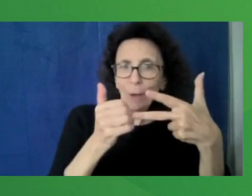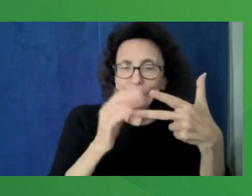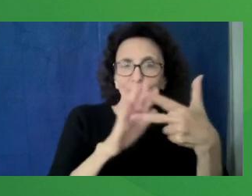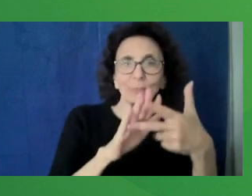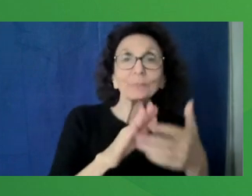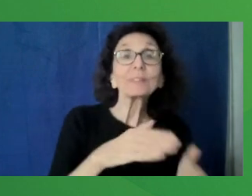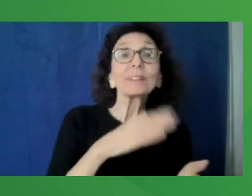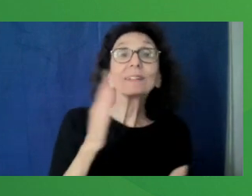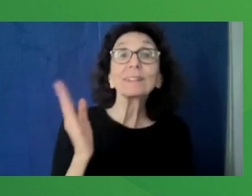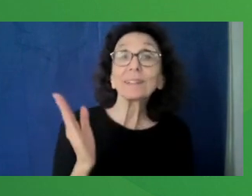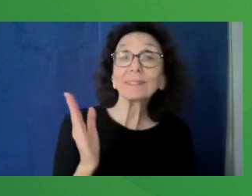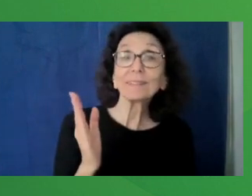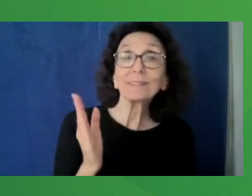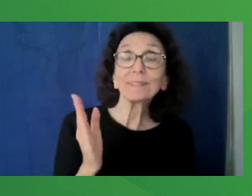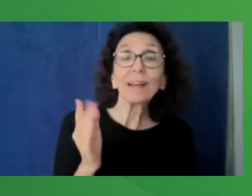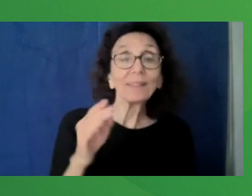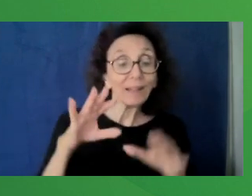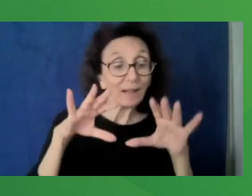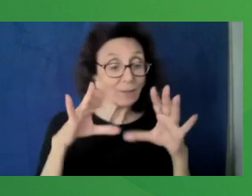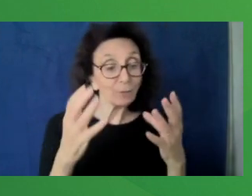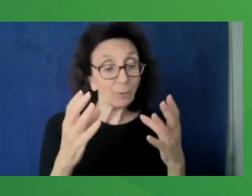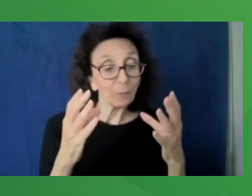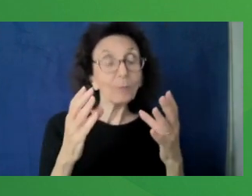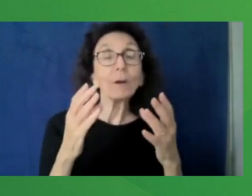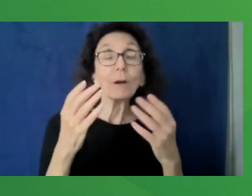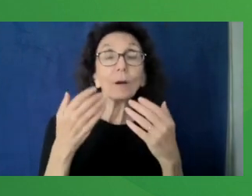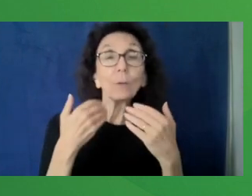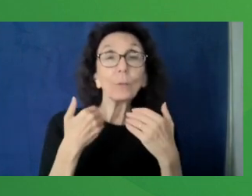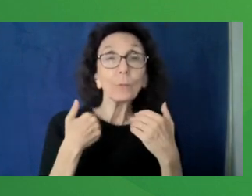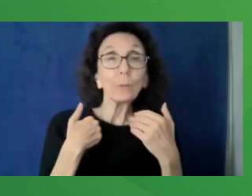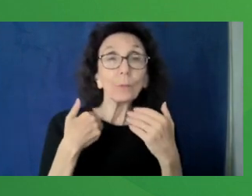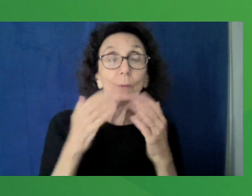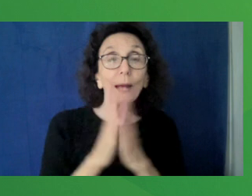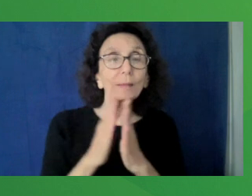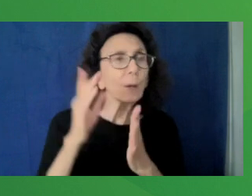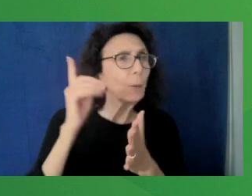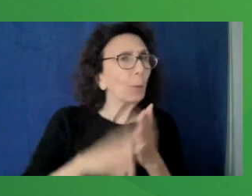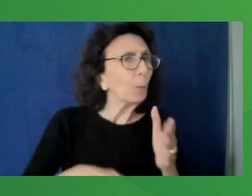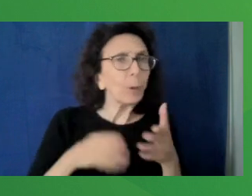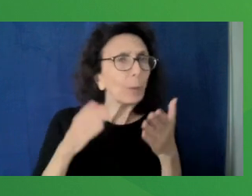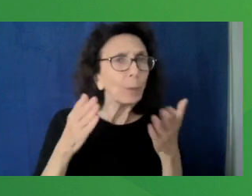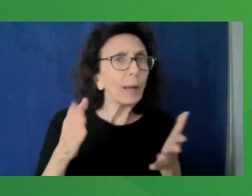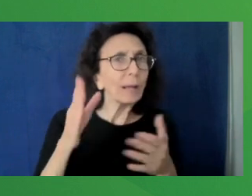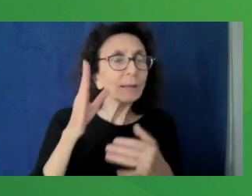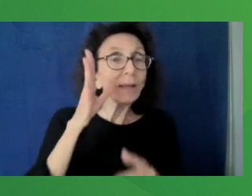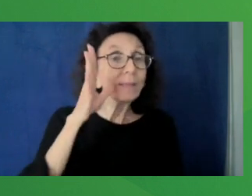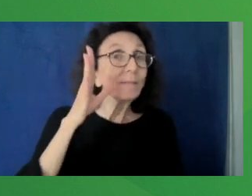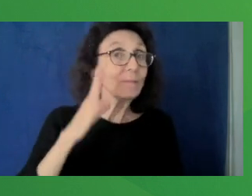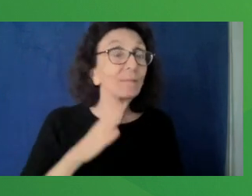We had a set of questions that we were asking in what way did the female BIPOC research mentors